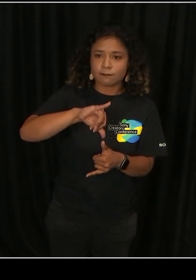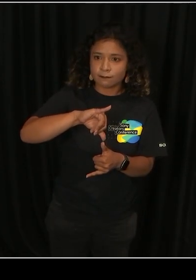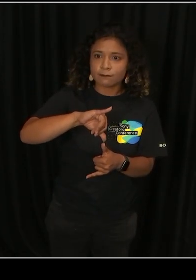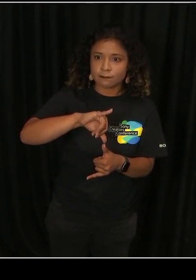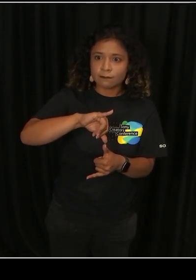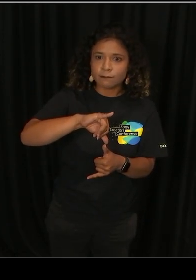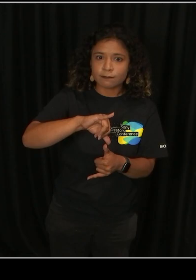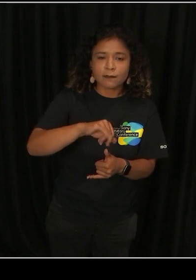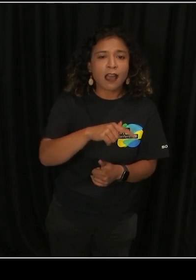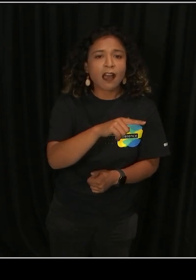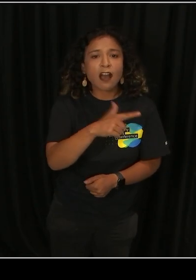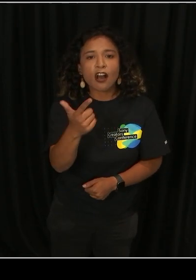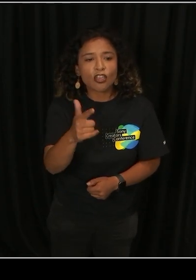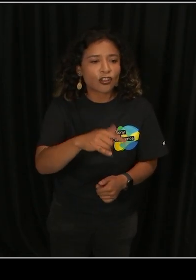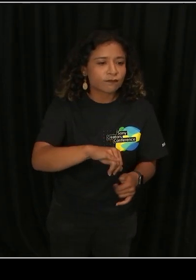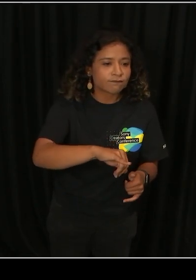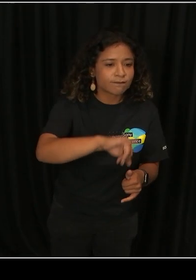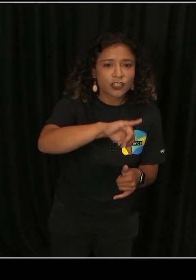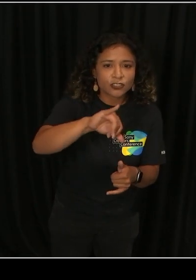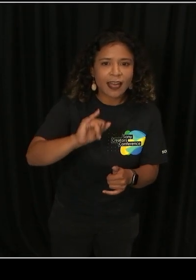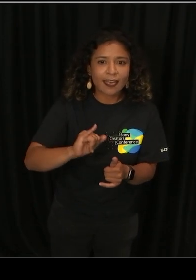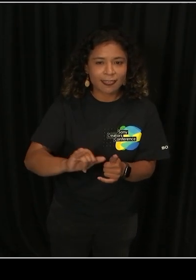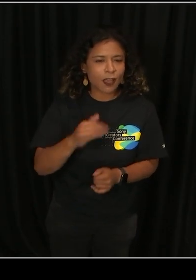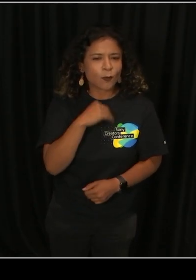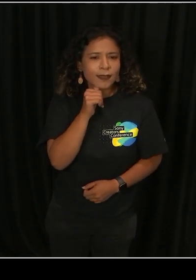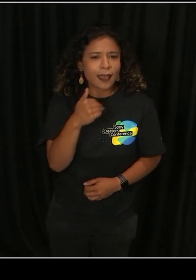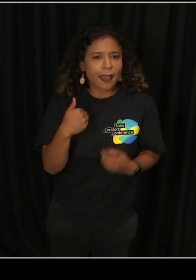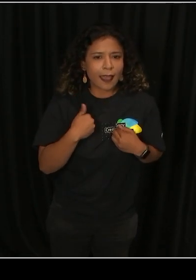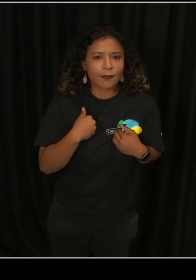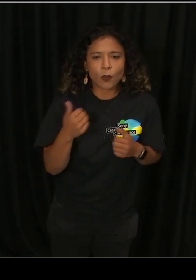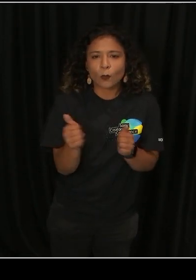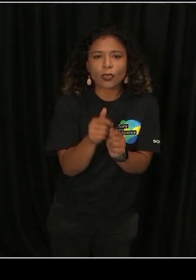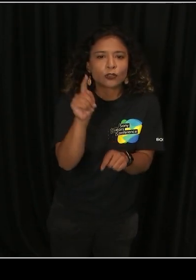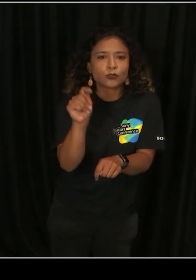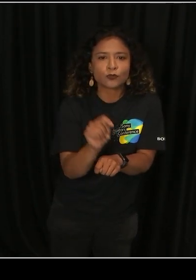other metrics that just aren't available through traditional center of mass broadcast or tracking.